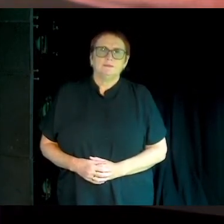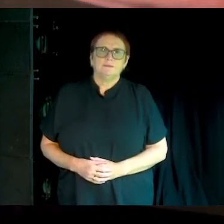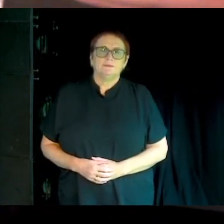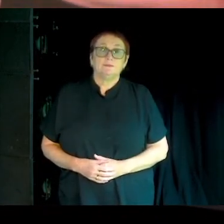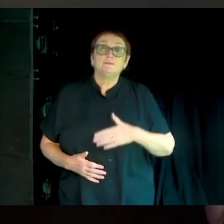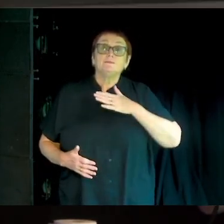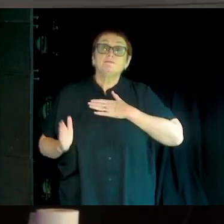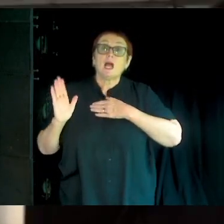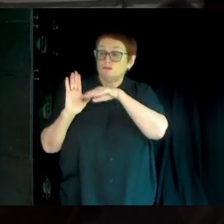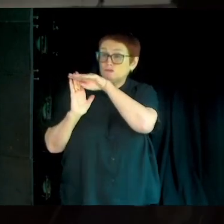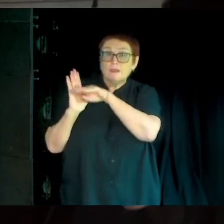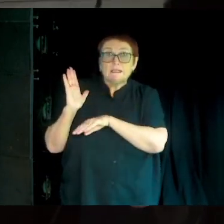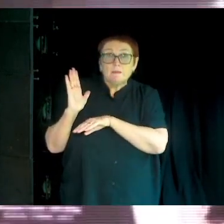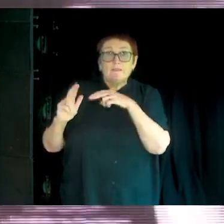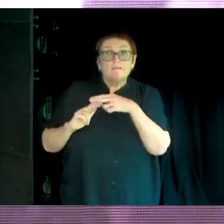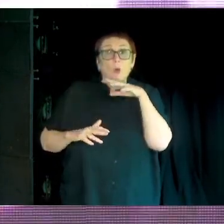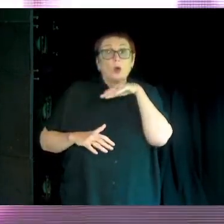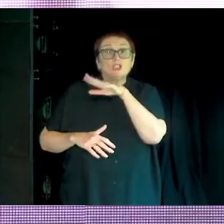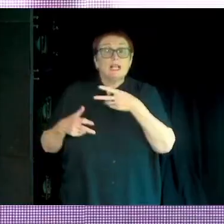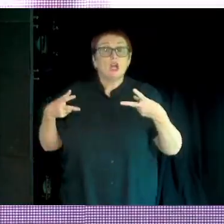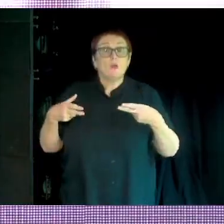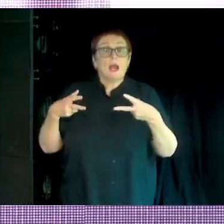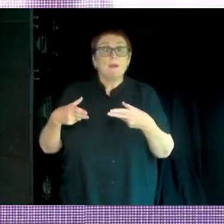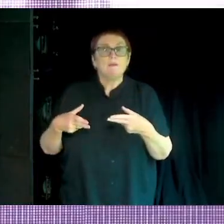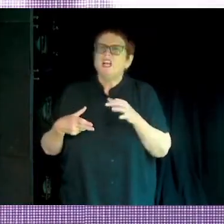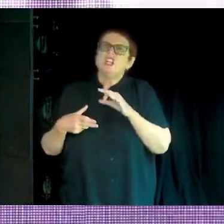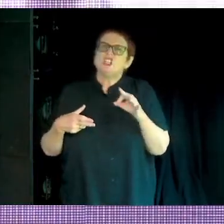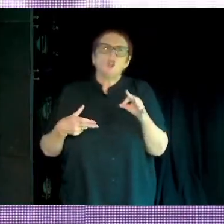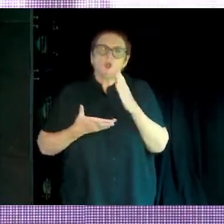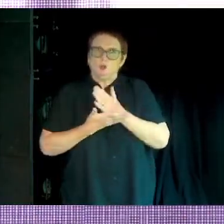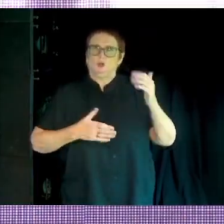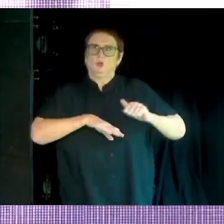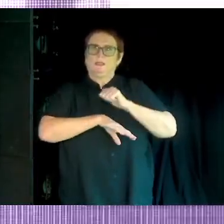recipe in a chili crab it's not an uh classic Singapore chili crab we call it